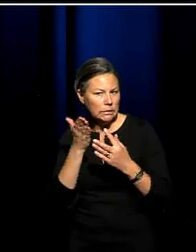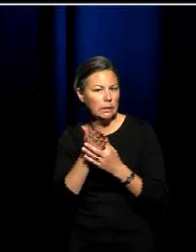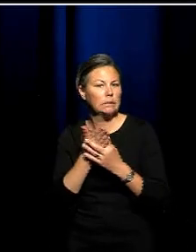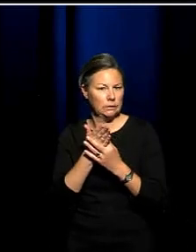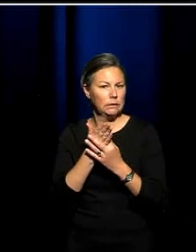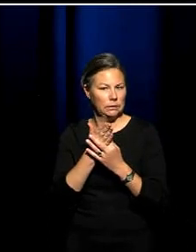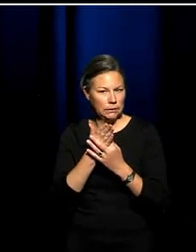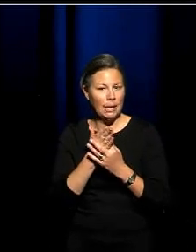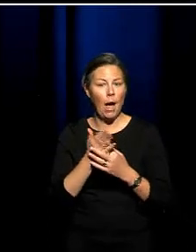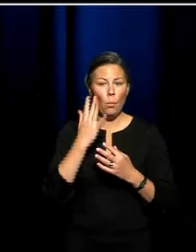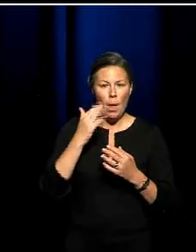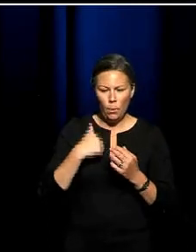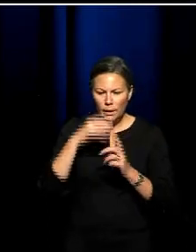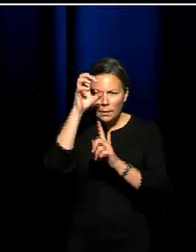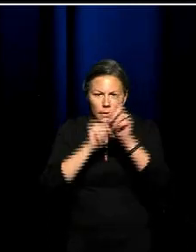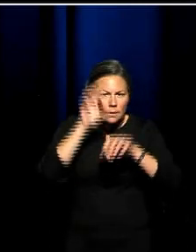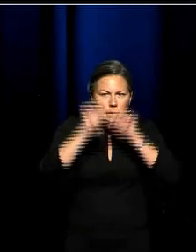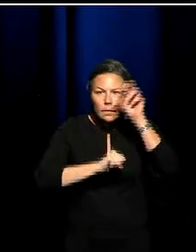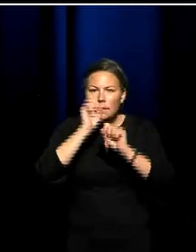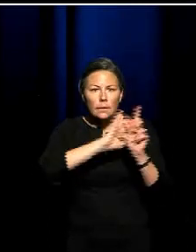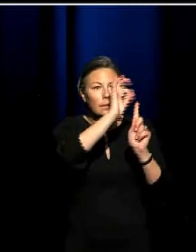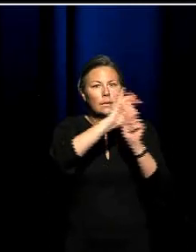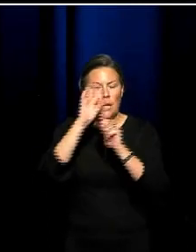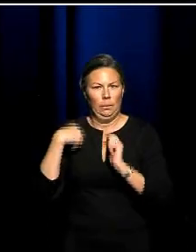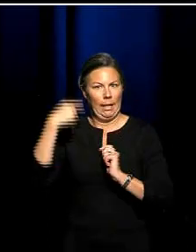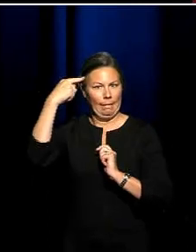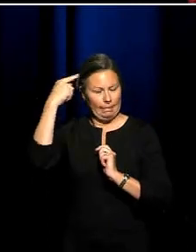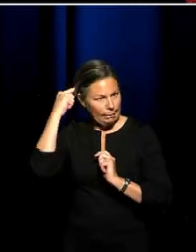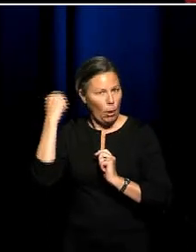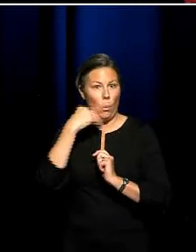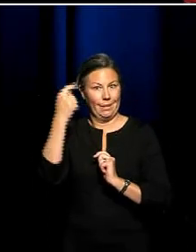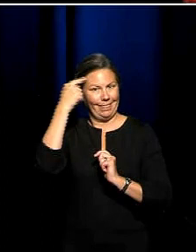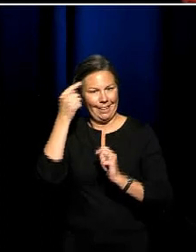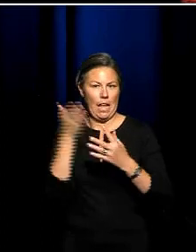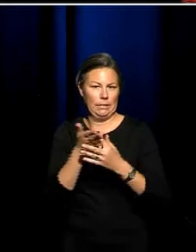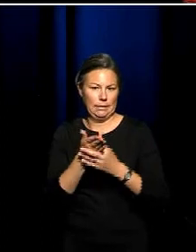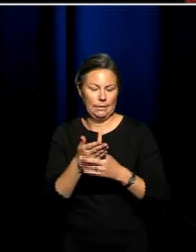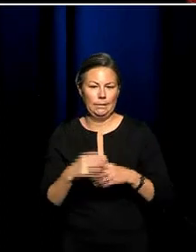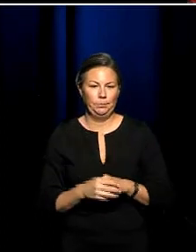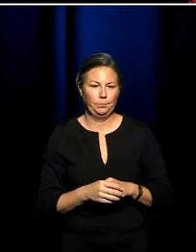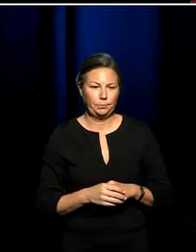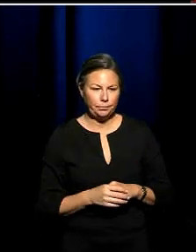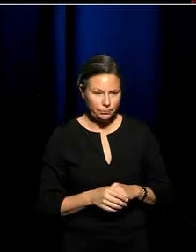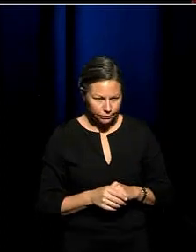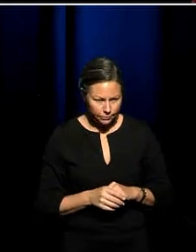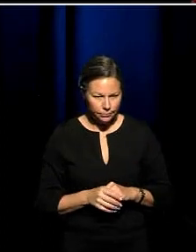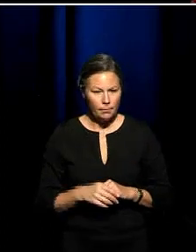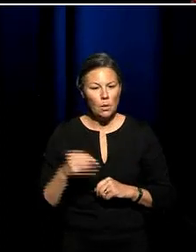office fit-out and design. Staff have been recruited of course, commencing with the appointment of the Official Secretary, a Senior Executive, a Finance